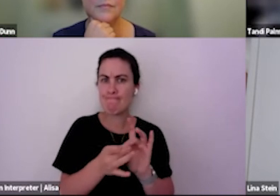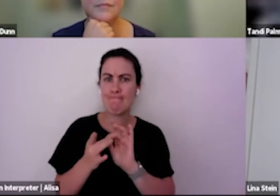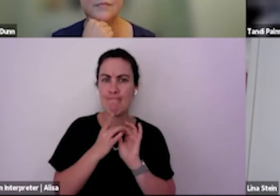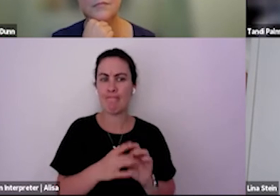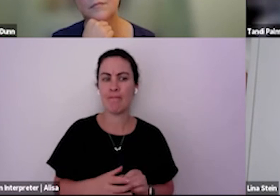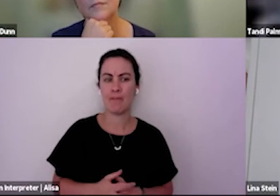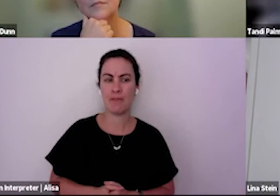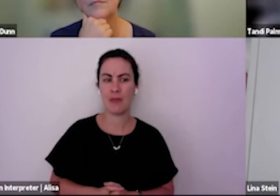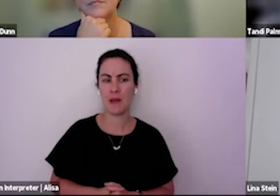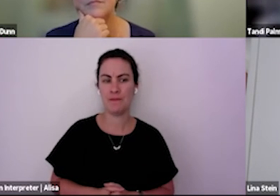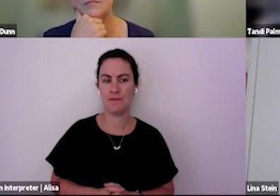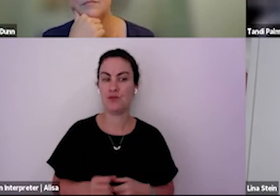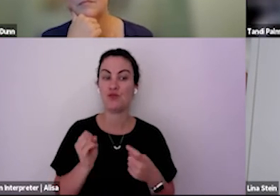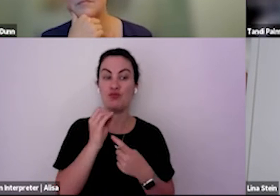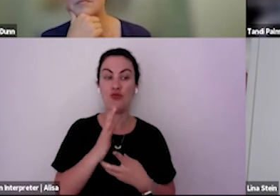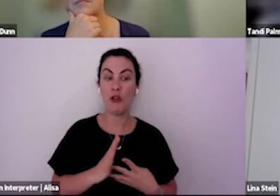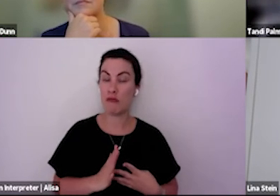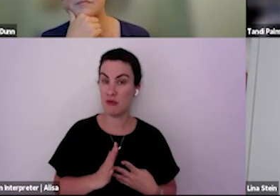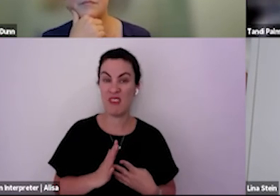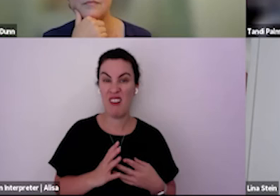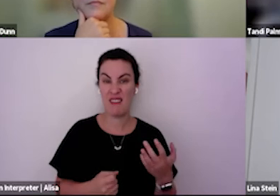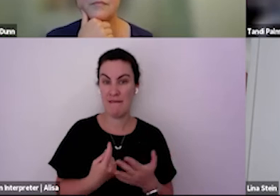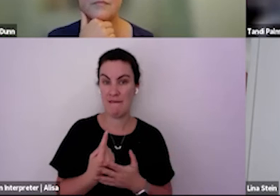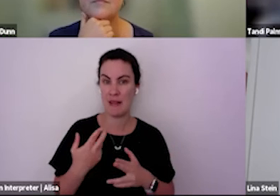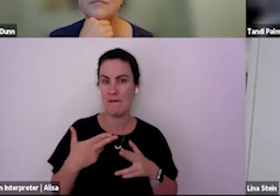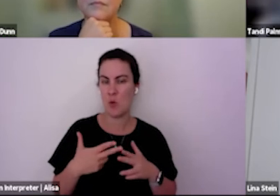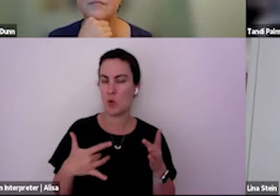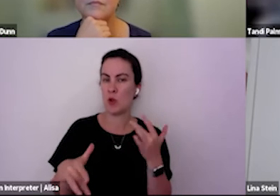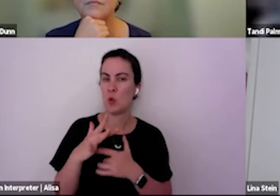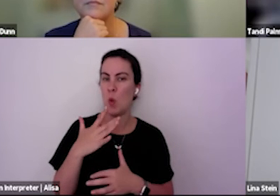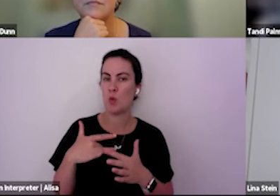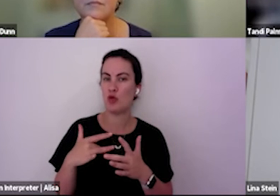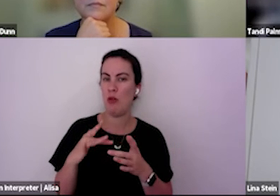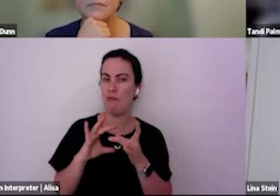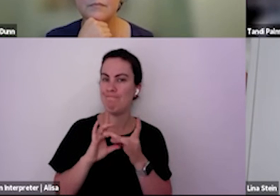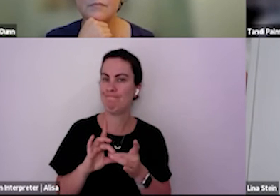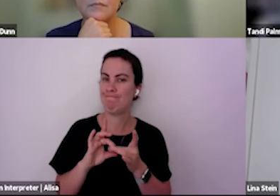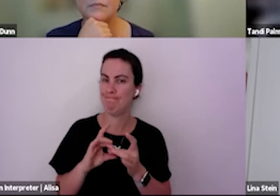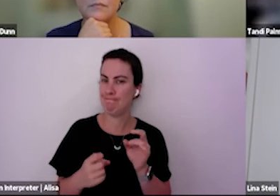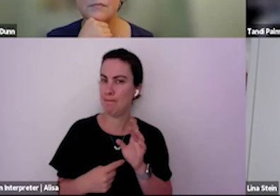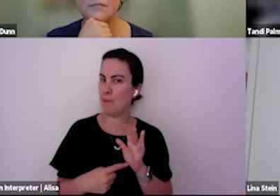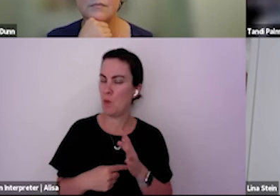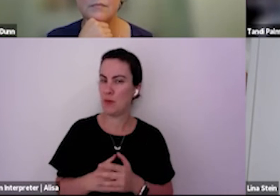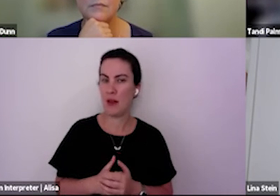People do still want to have those transformational things and challenging topics, but I think